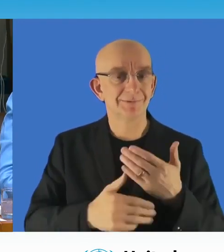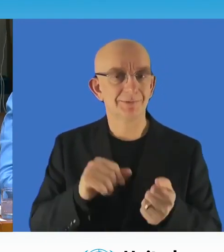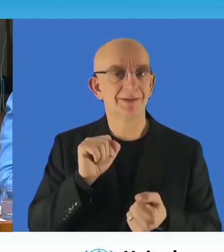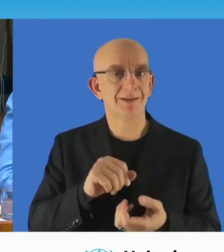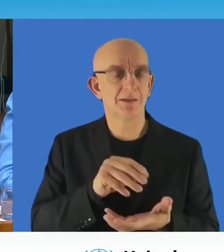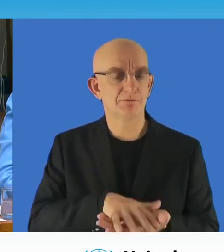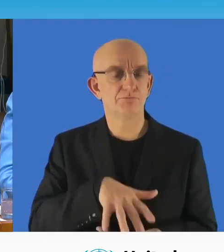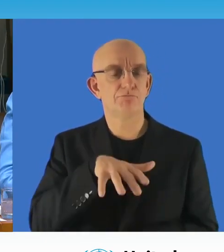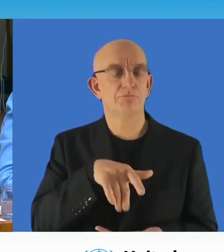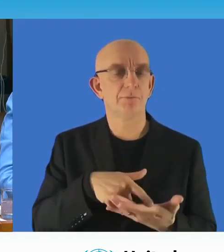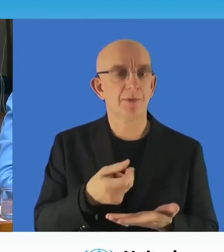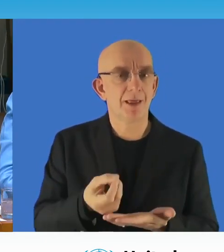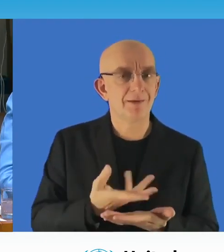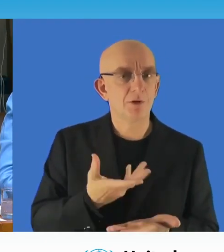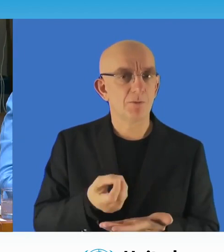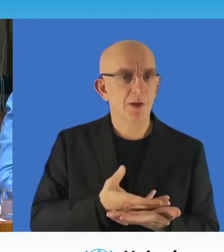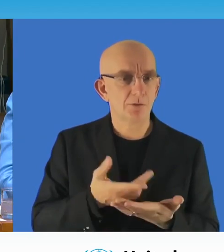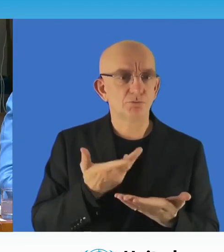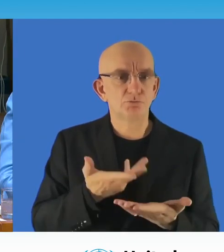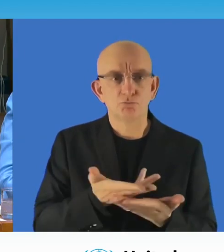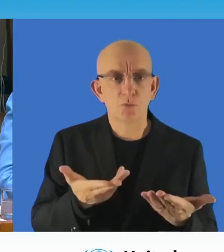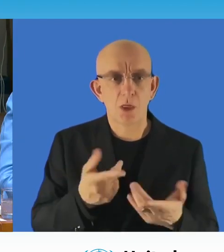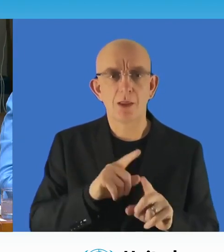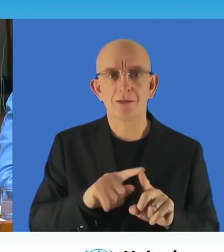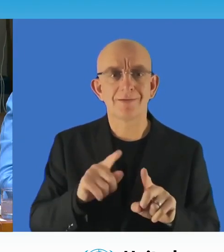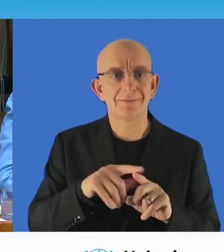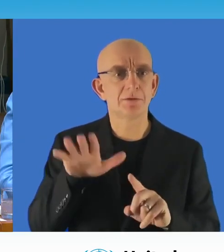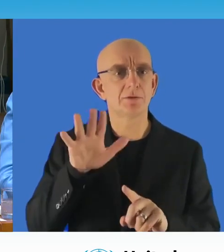we also launched the DPI safeguards initiative with the office of the UN